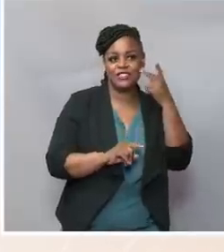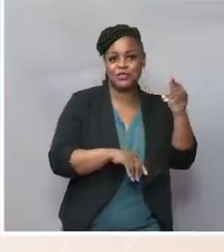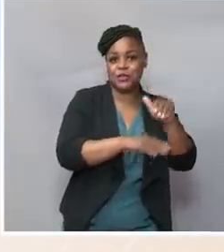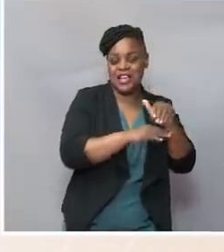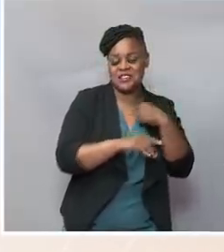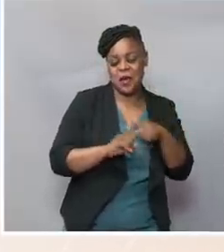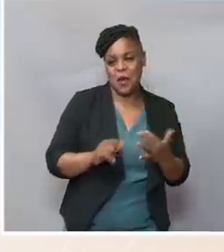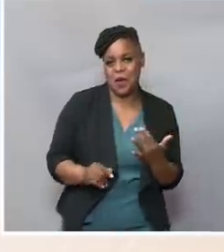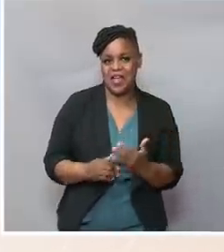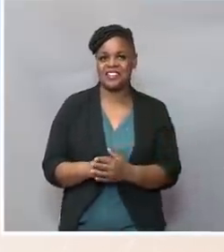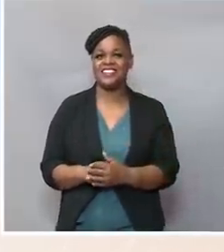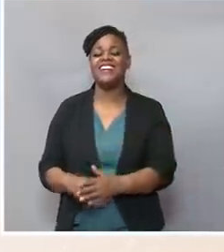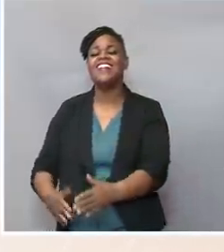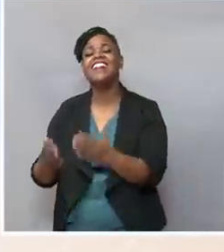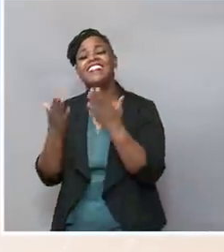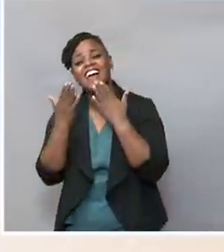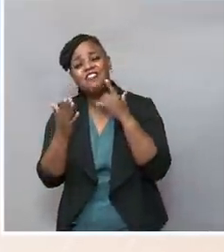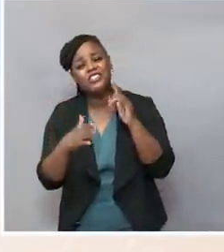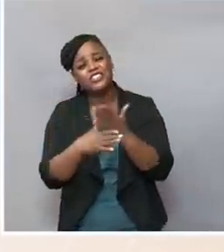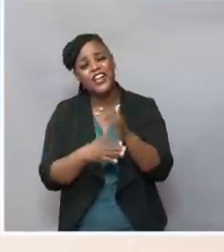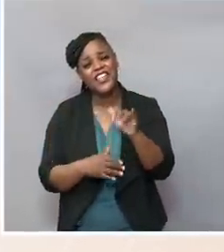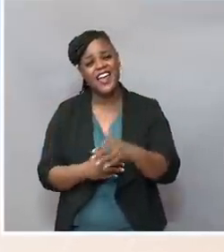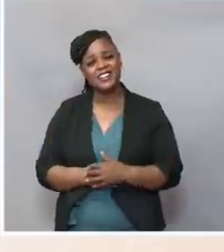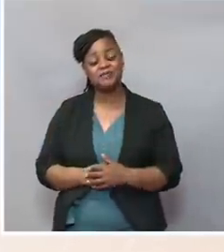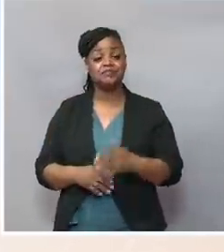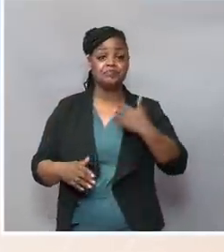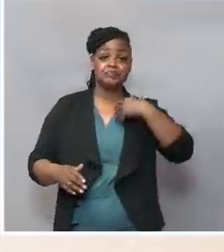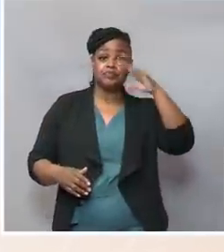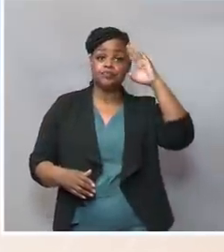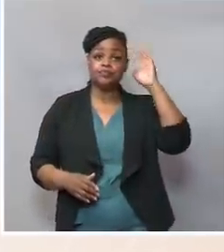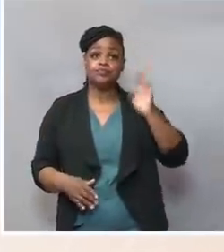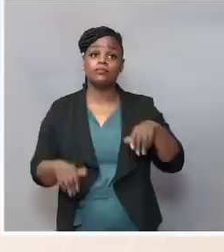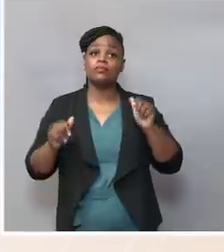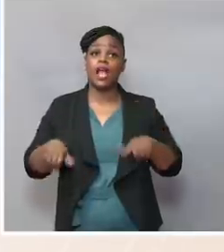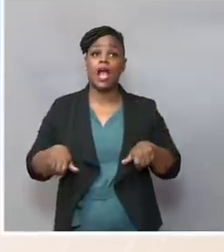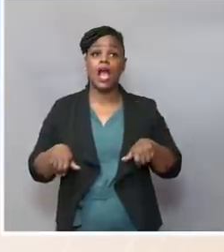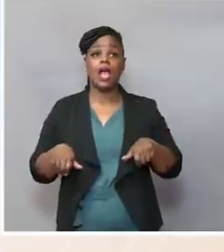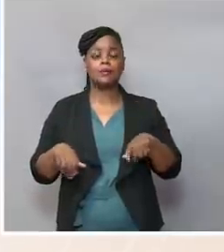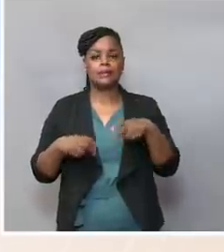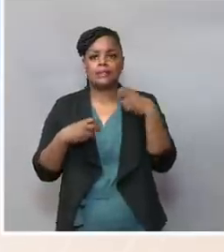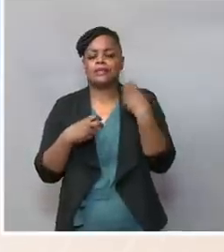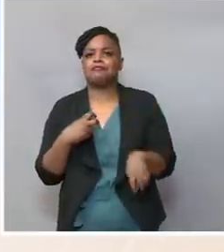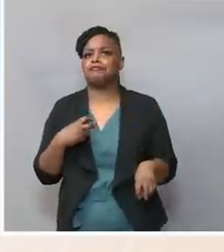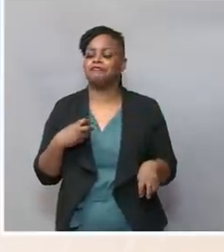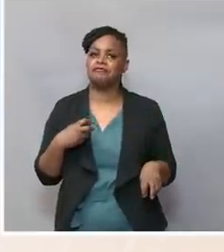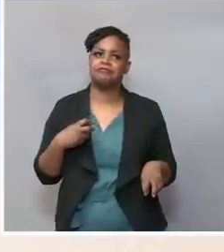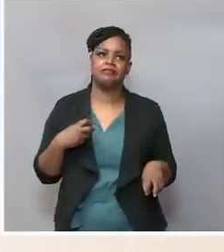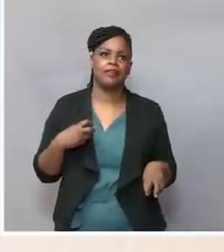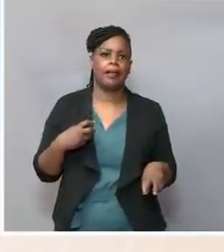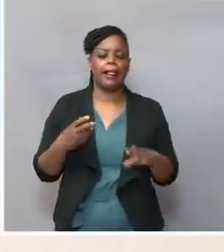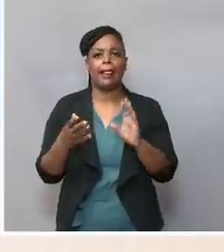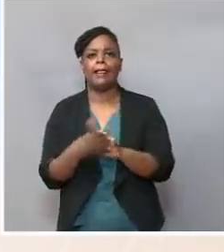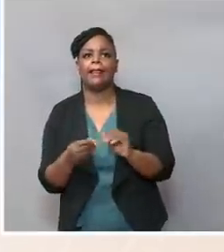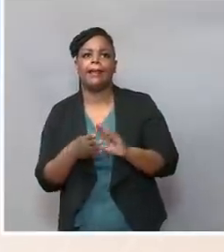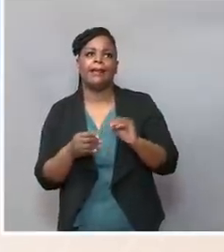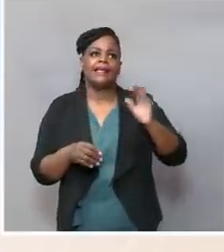I know it's also -- can be tough to talk to all these folks, but it's so important to put that out there.